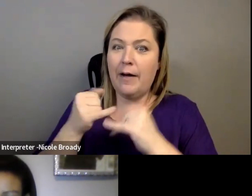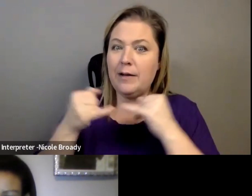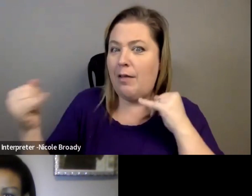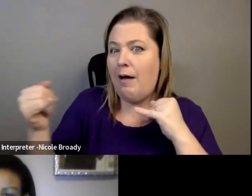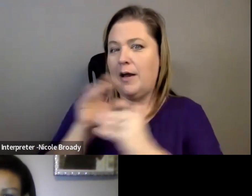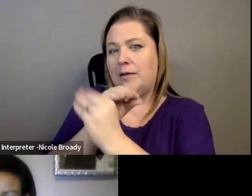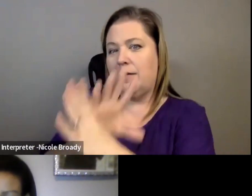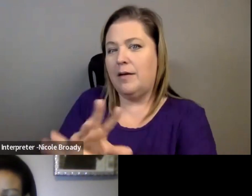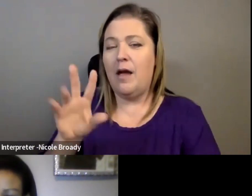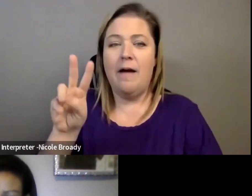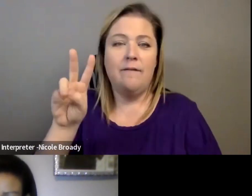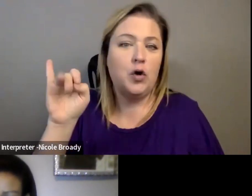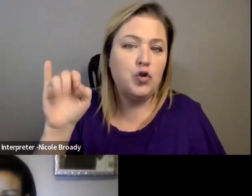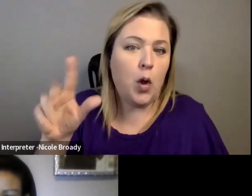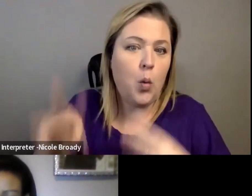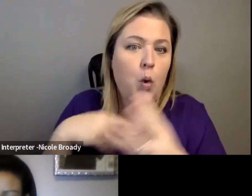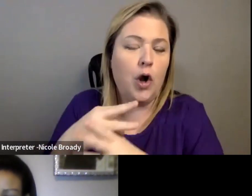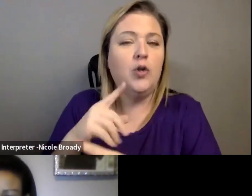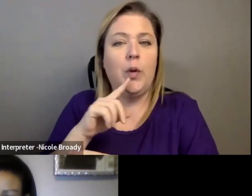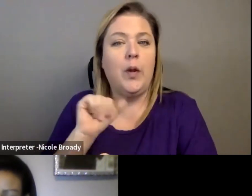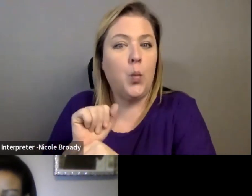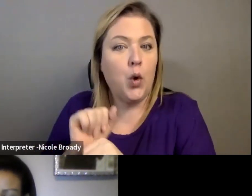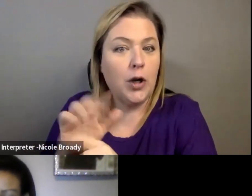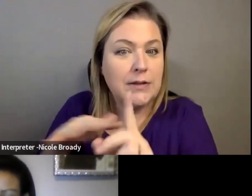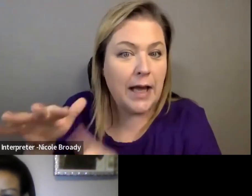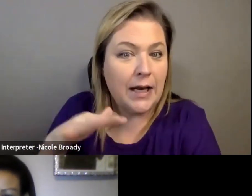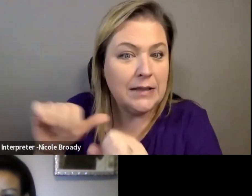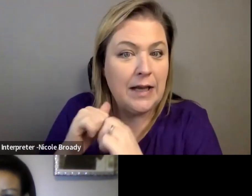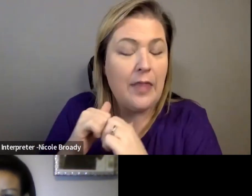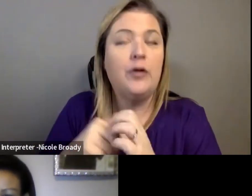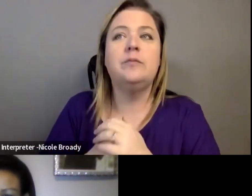group and a virtual work setting together. And this is something that that we're all trying to